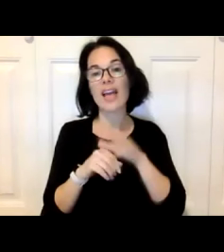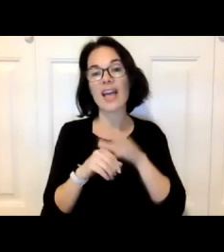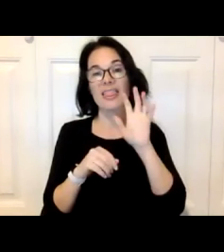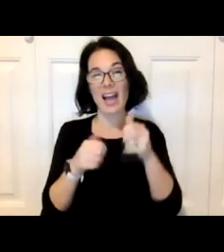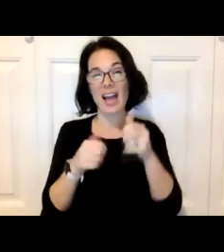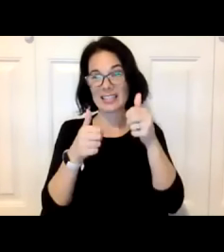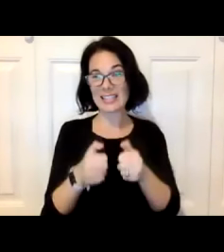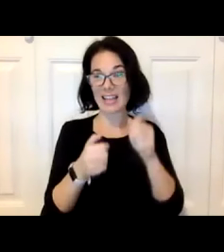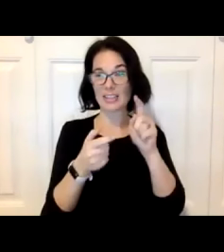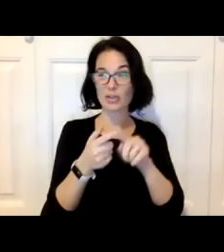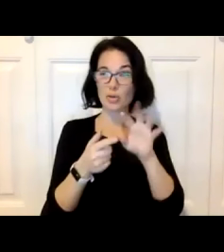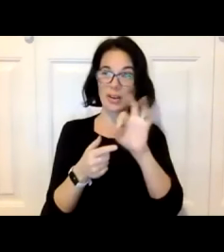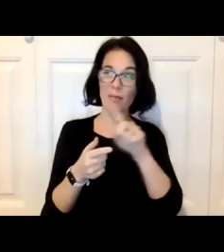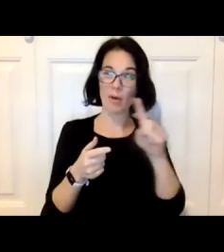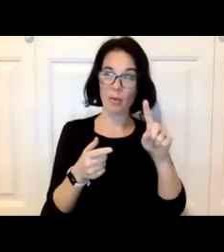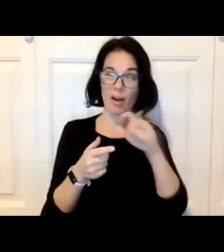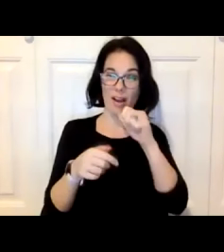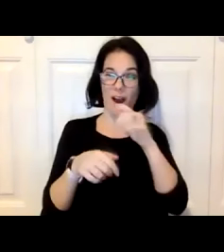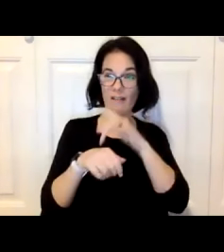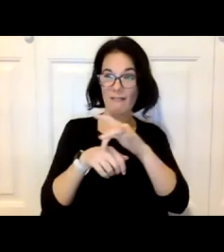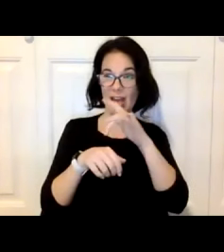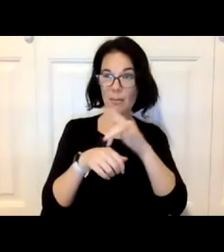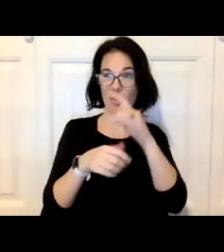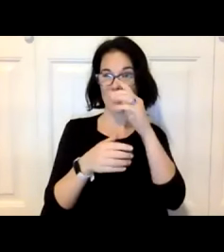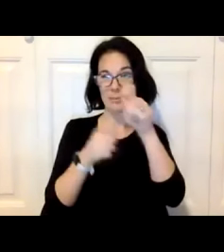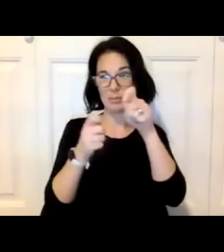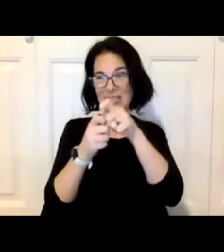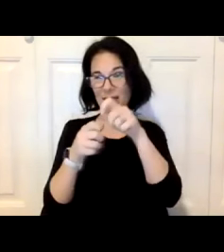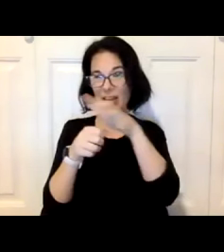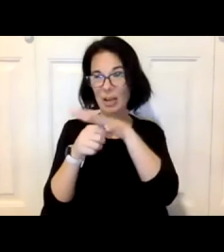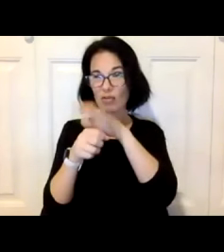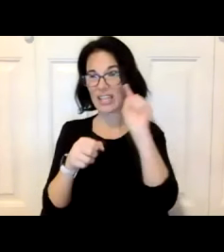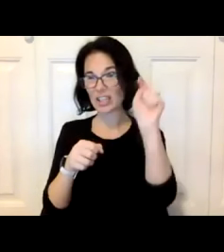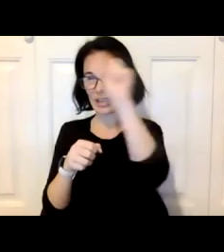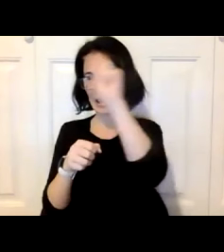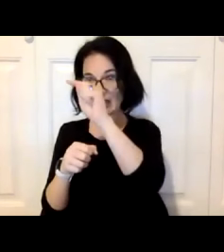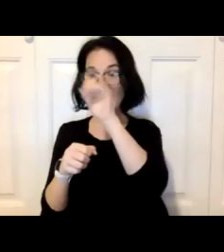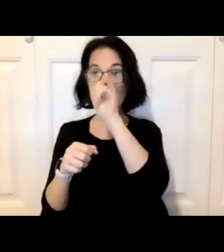the user will receive a bounce back message asking them to call 911.